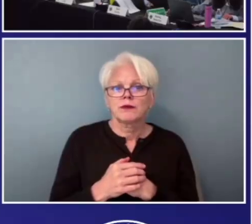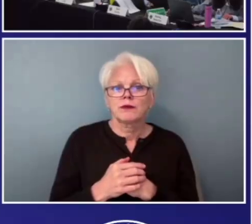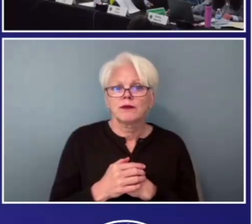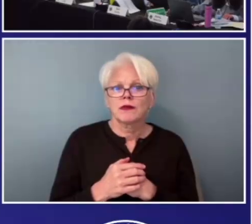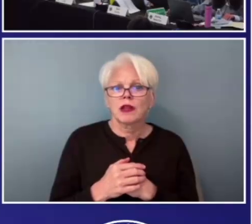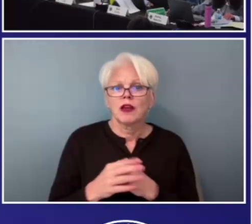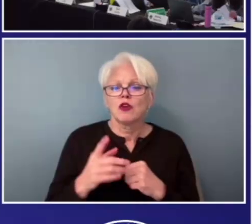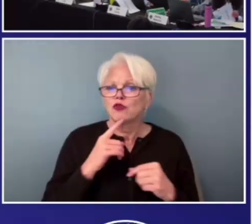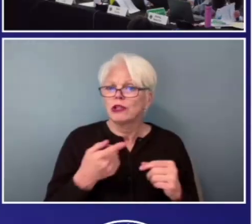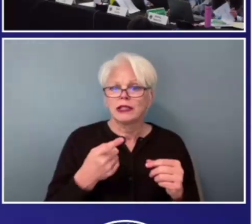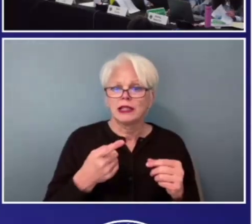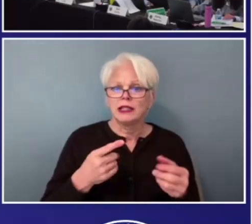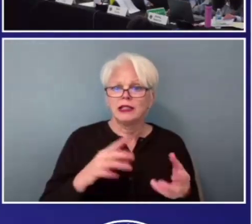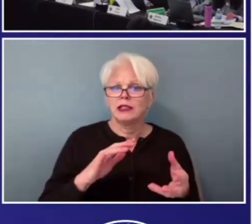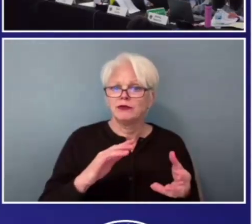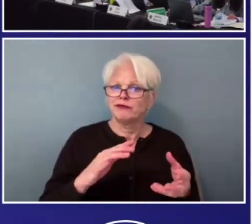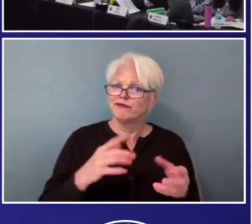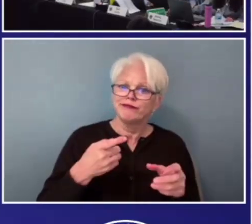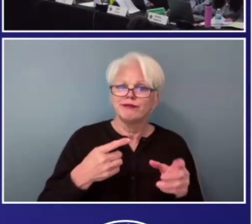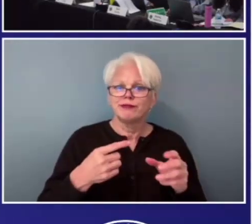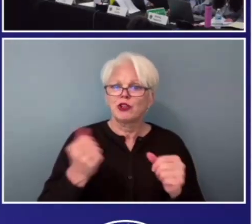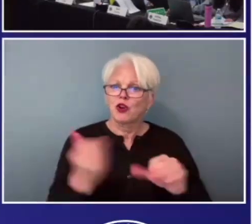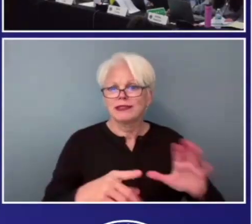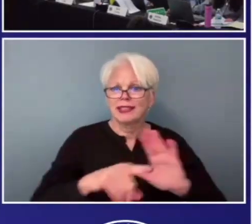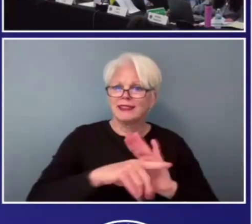those other programs' stance.